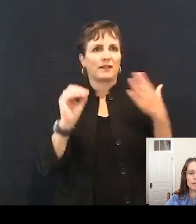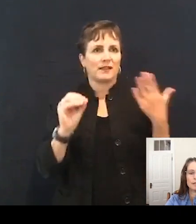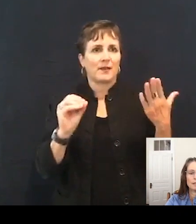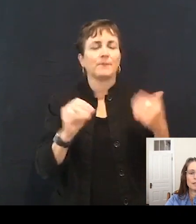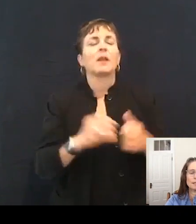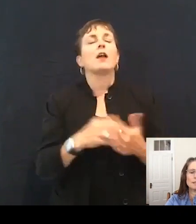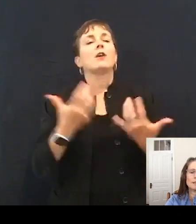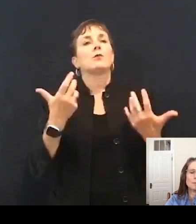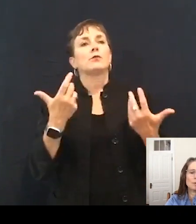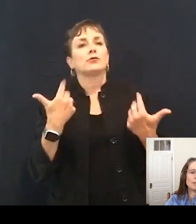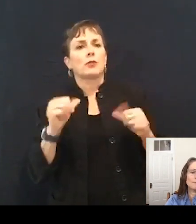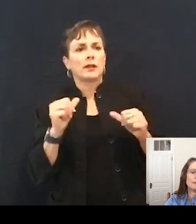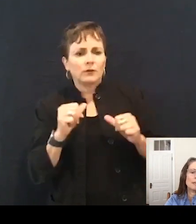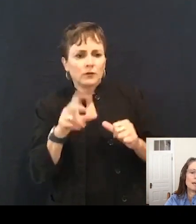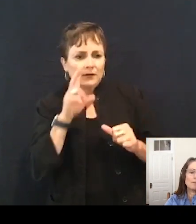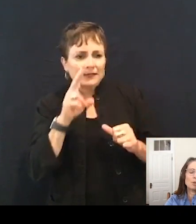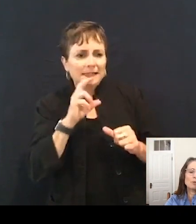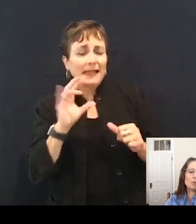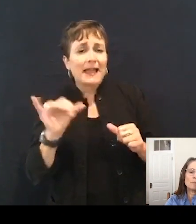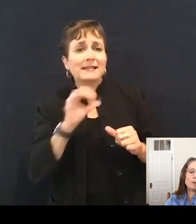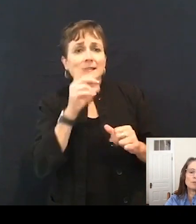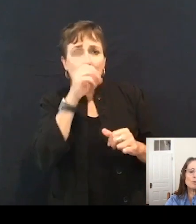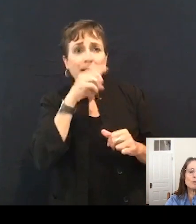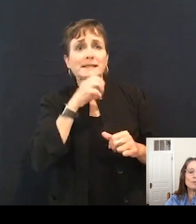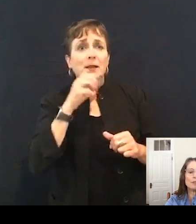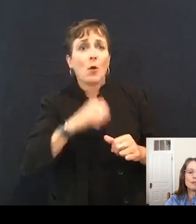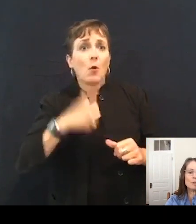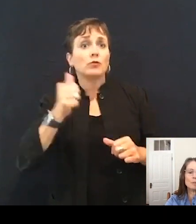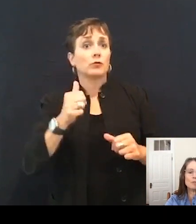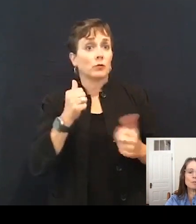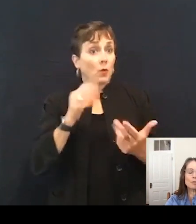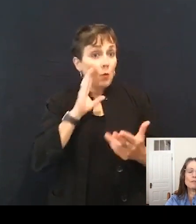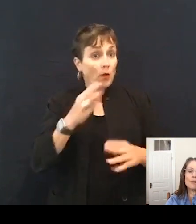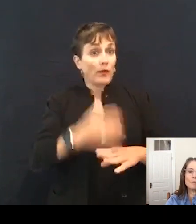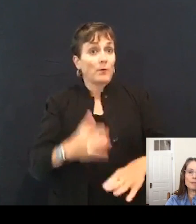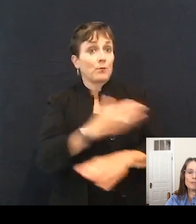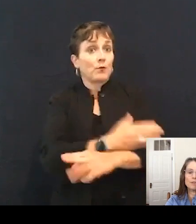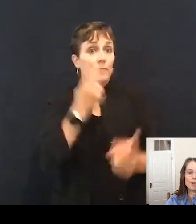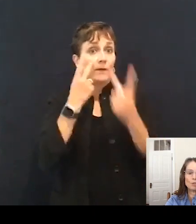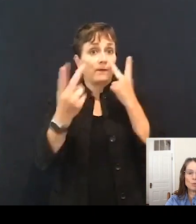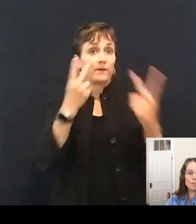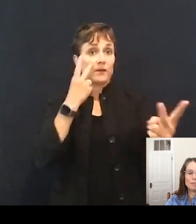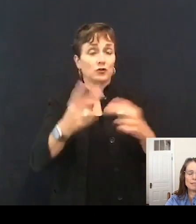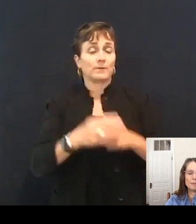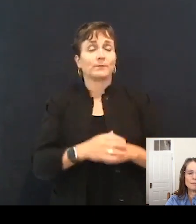In summary, I've told you about two different therapies we're developing for USH1C.